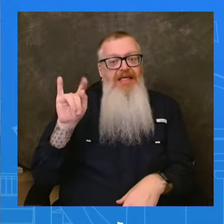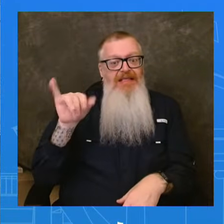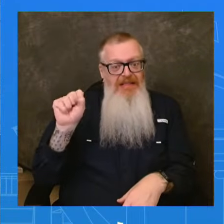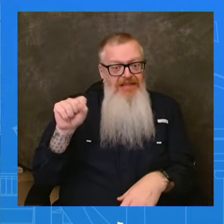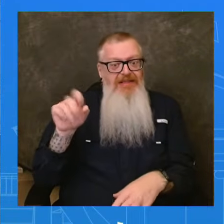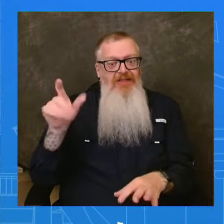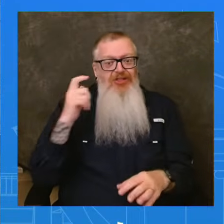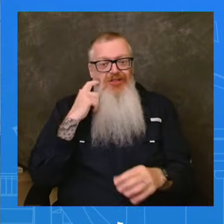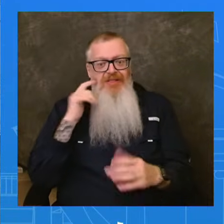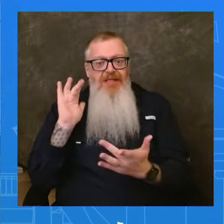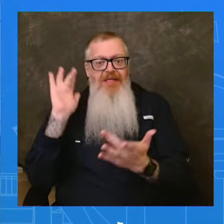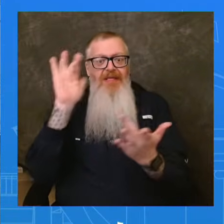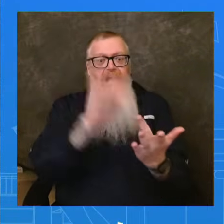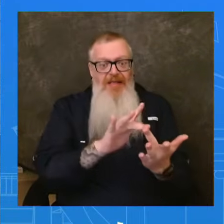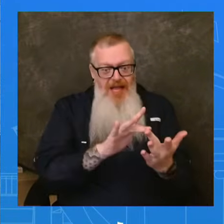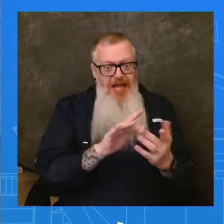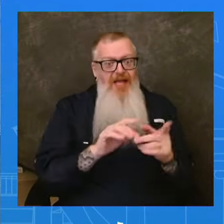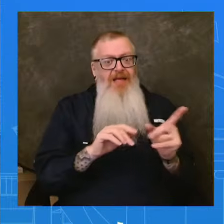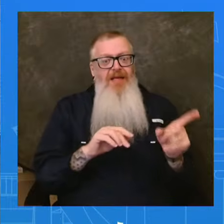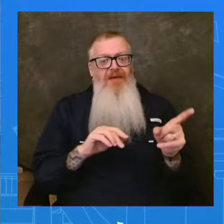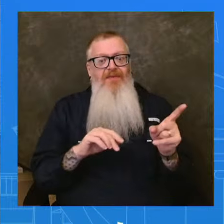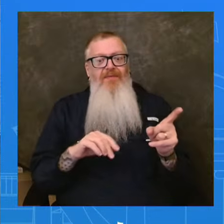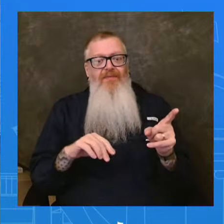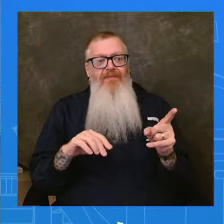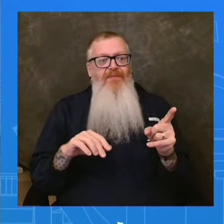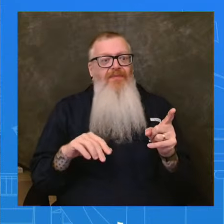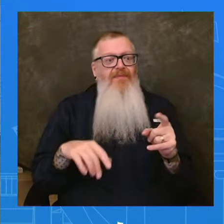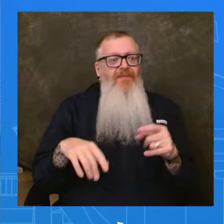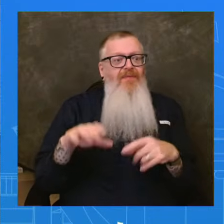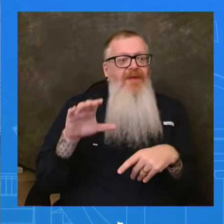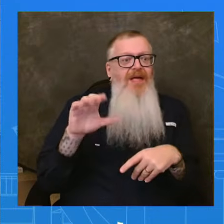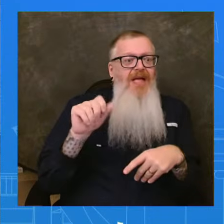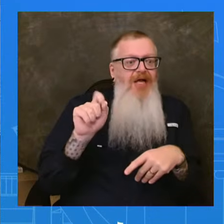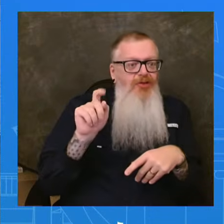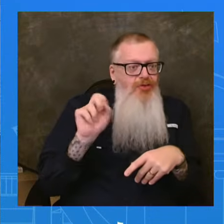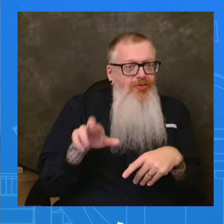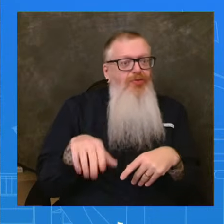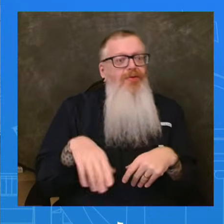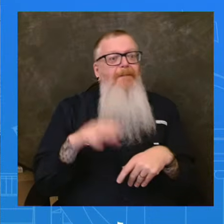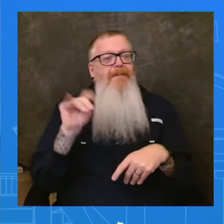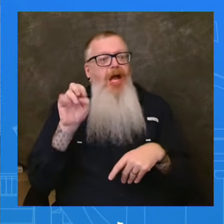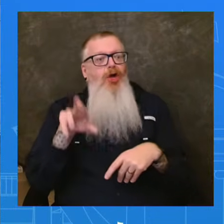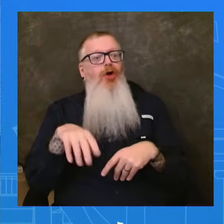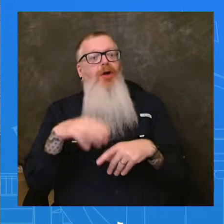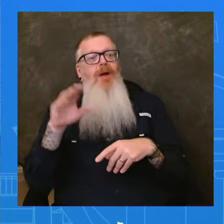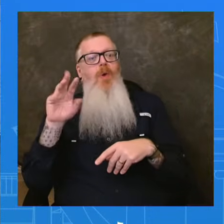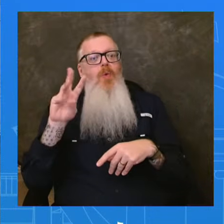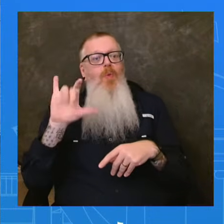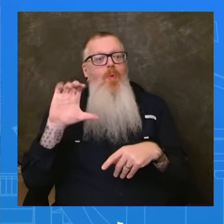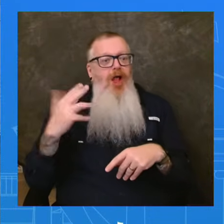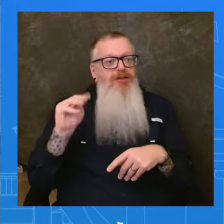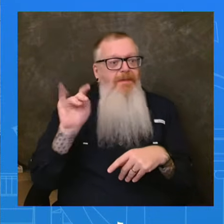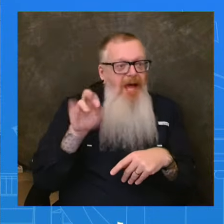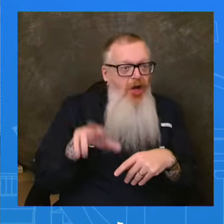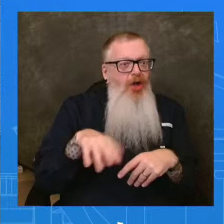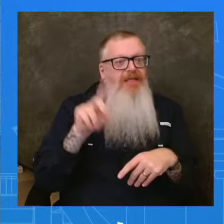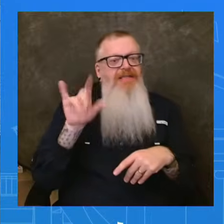as well as all the Tribal nations in Florida that are in the path of this storm. The president's swift approval